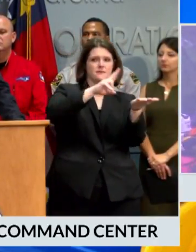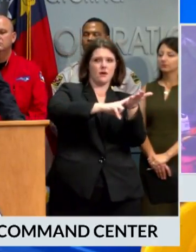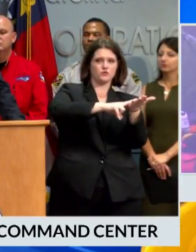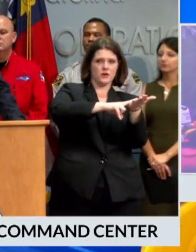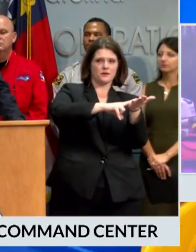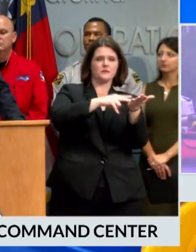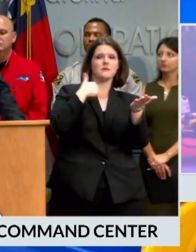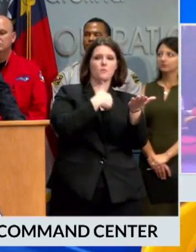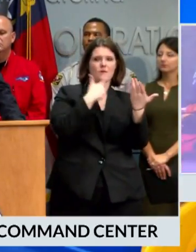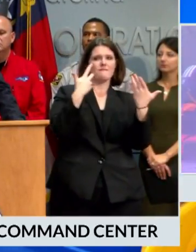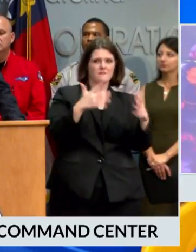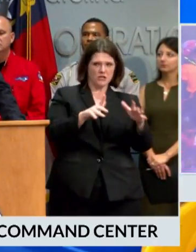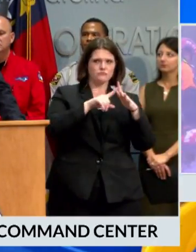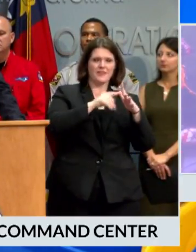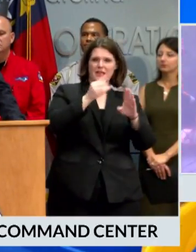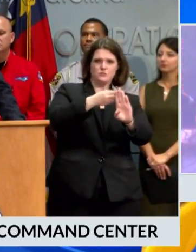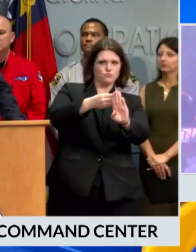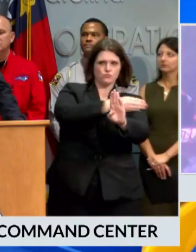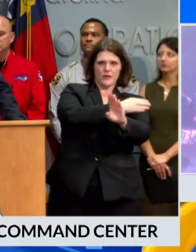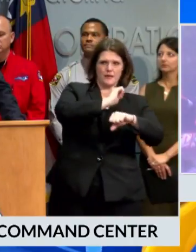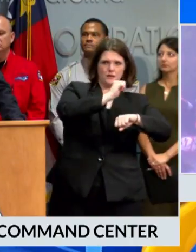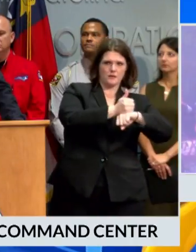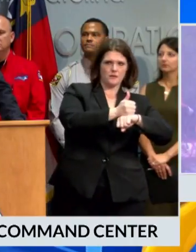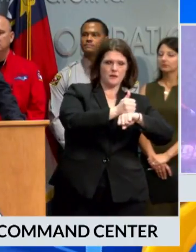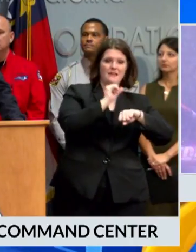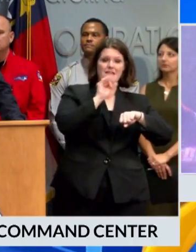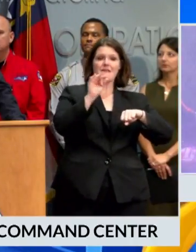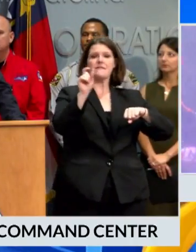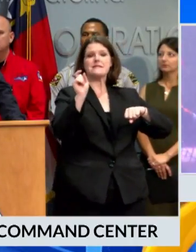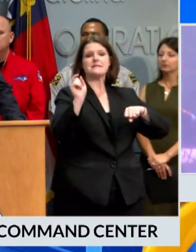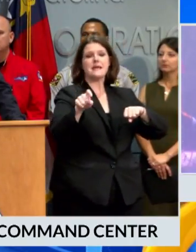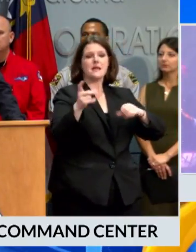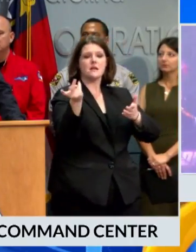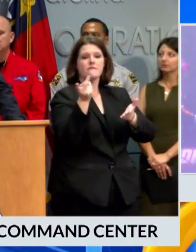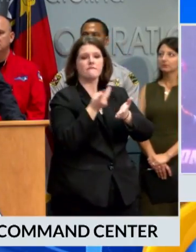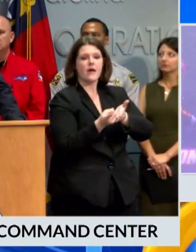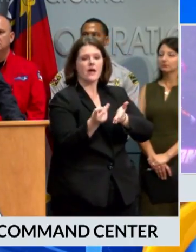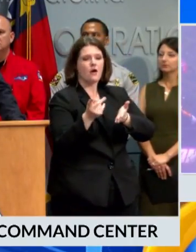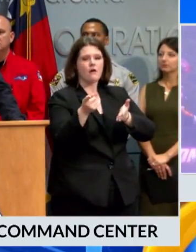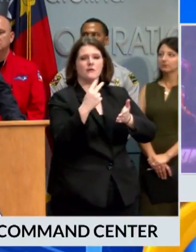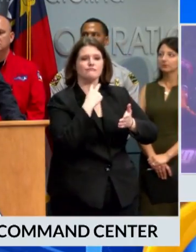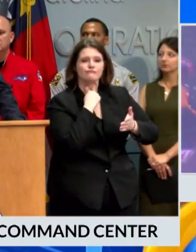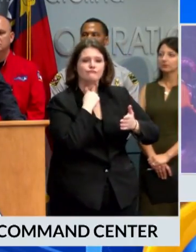I DON'T THINK ANYONE OF US CAN VERIFY RIGHT NOW WHO'S AMBULANCES THEY ARE BUT WE DID MOBILIZE, THAT'S